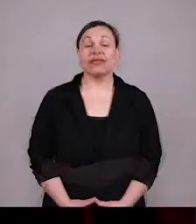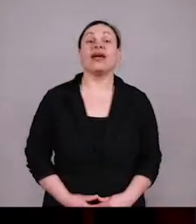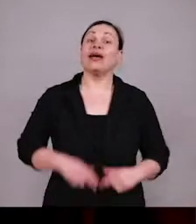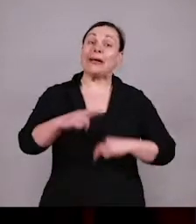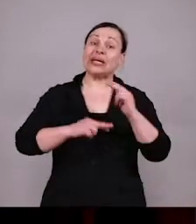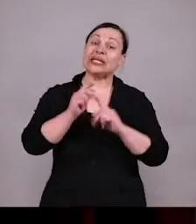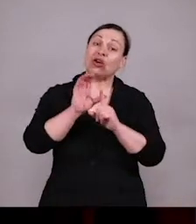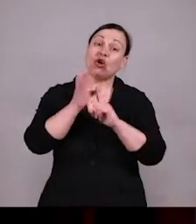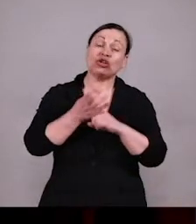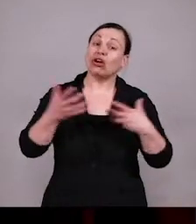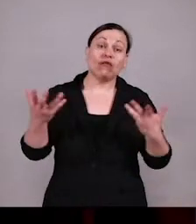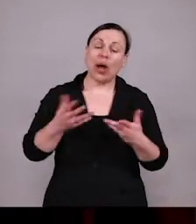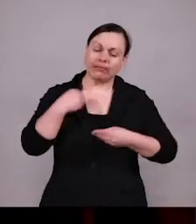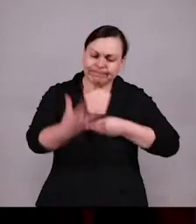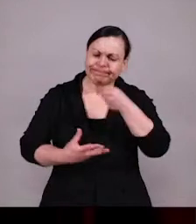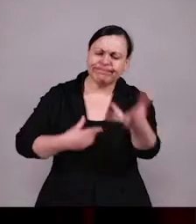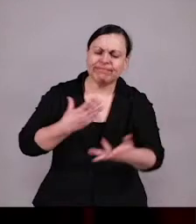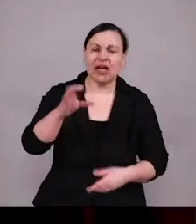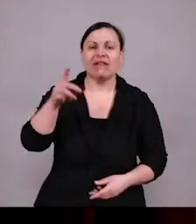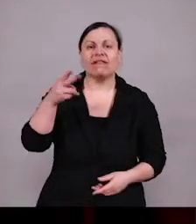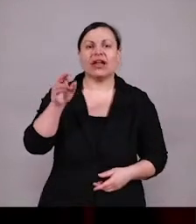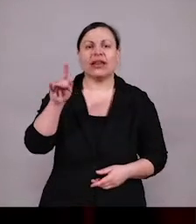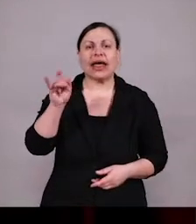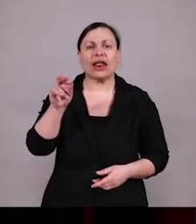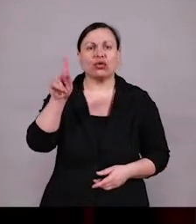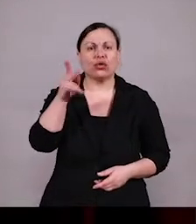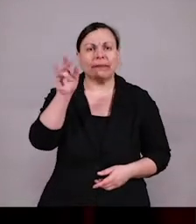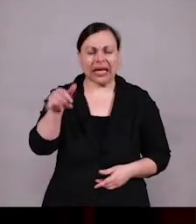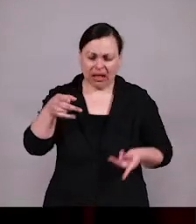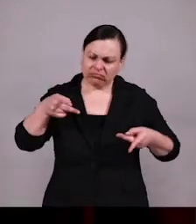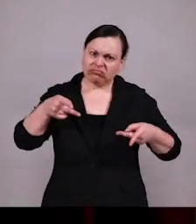Building a culture of philanthropy not only keeps us connected to each other